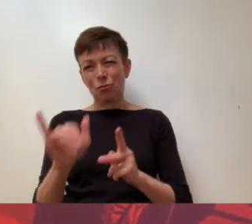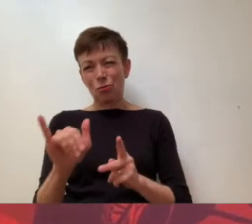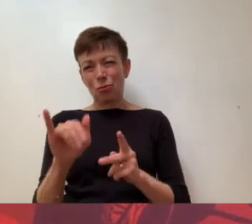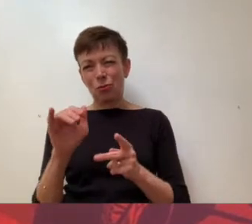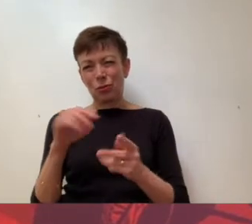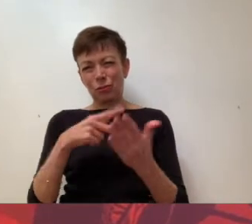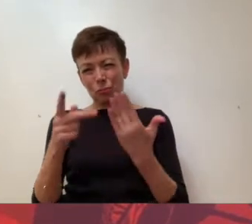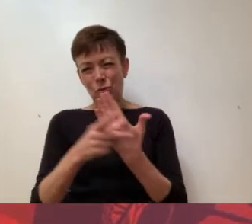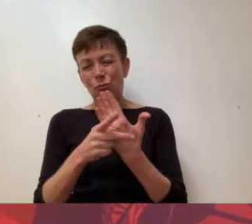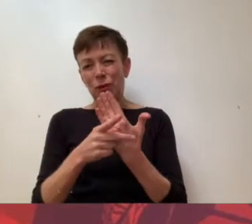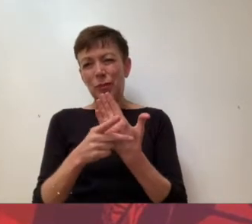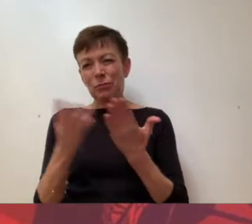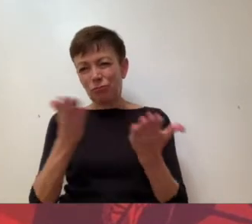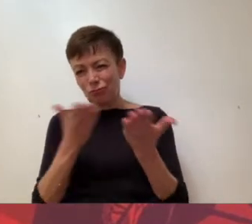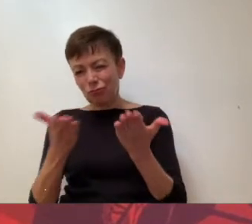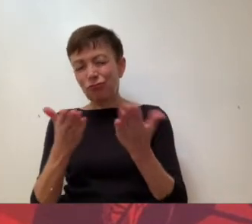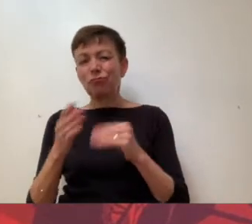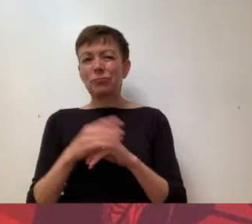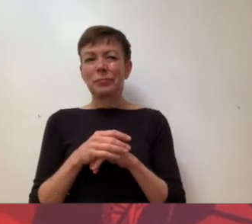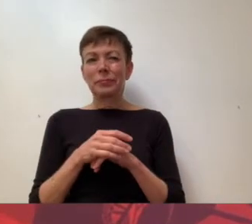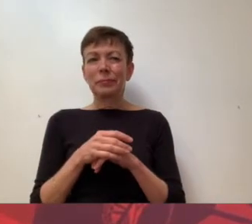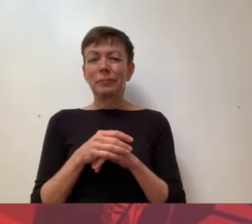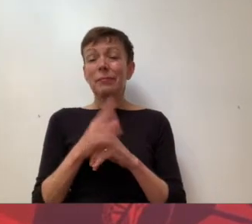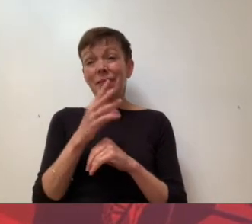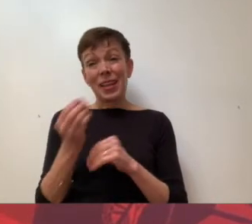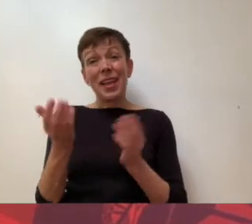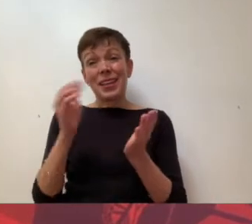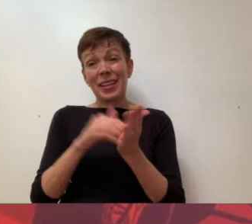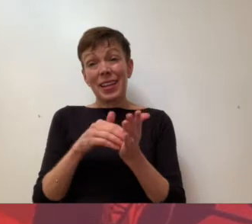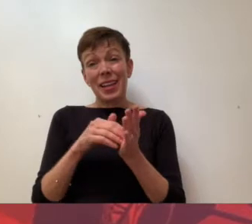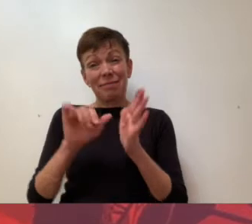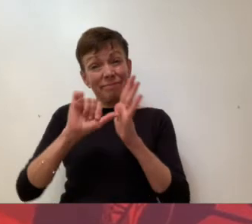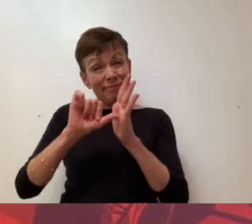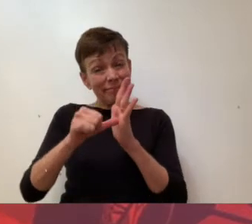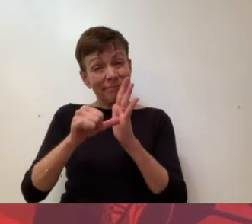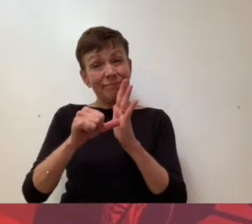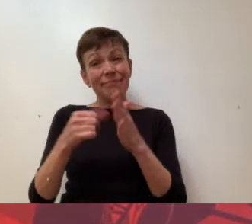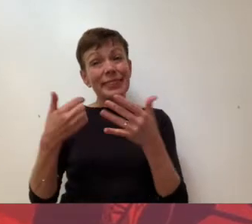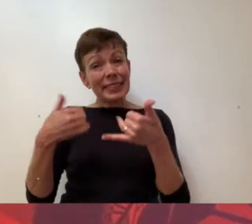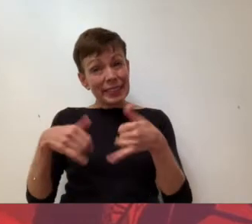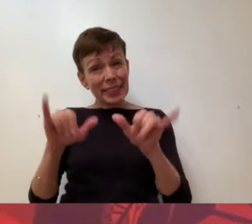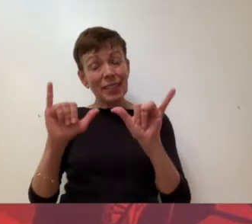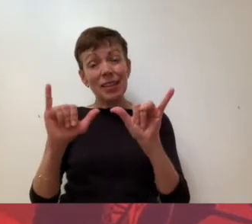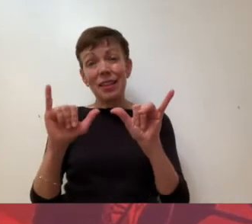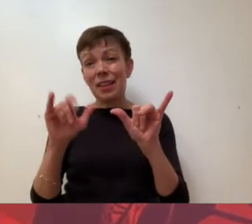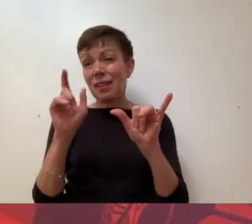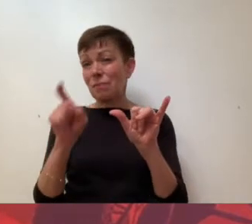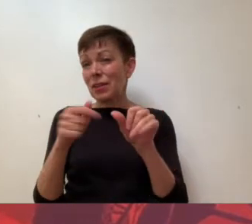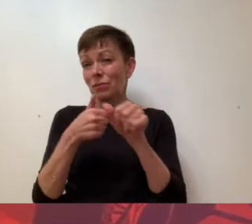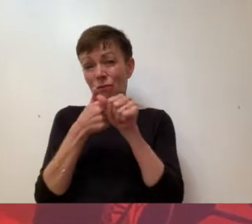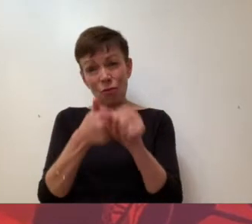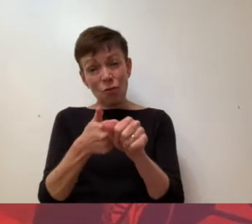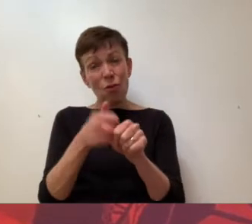citizens back to these much loved amenities, while still following, and again, this is